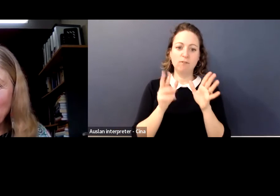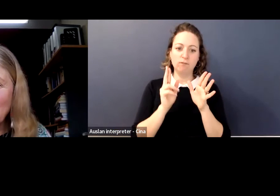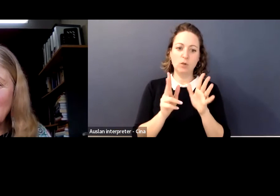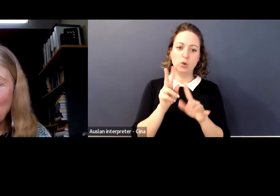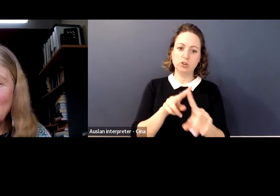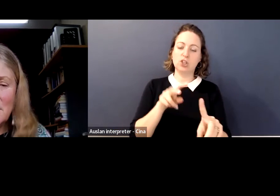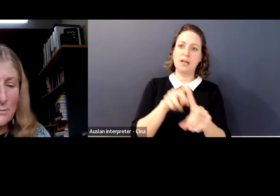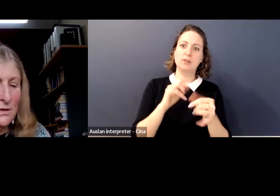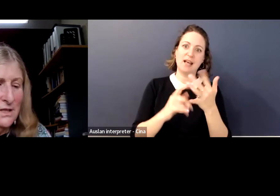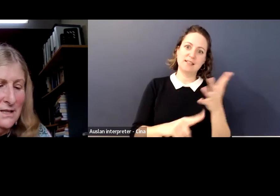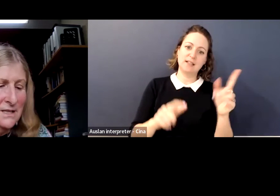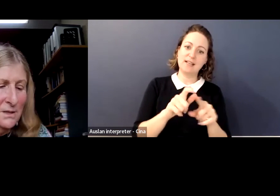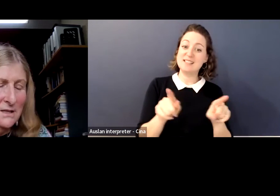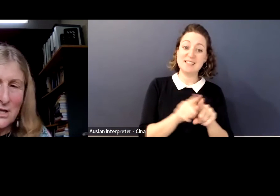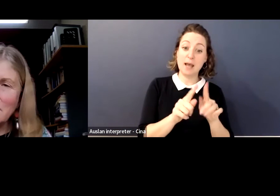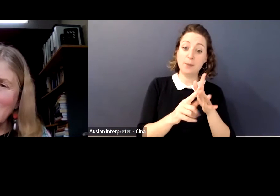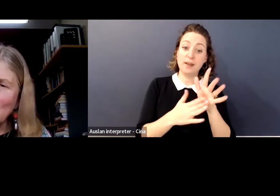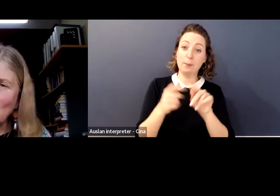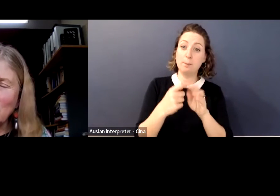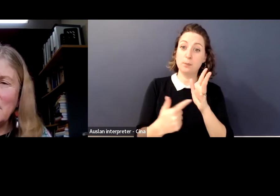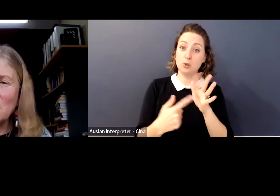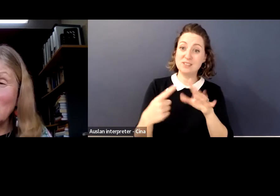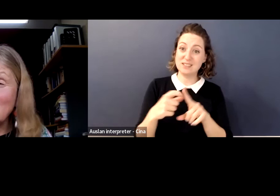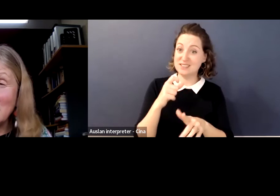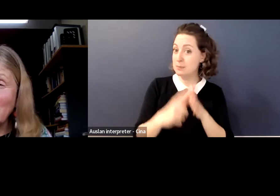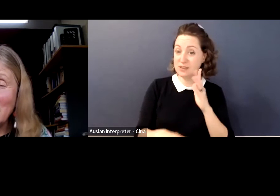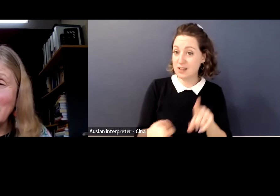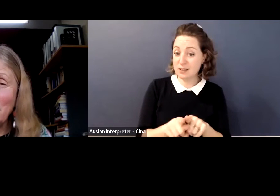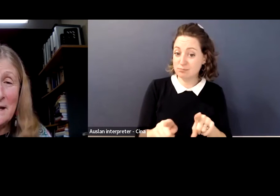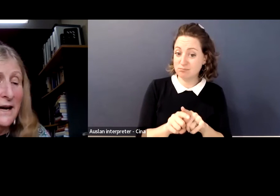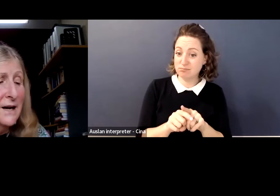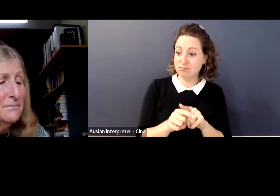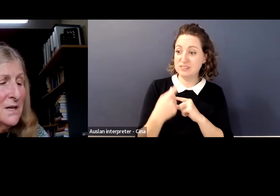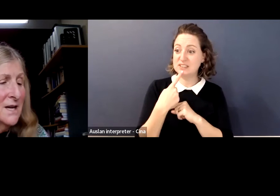for imputed disability. There has been at times some talk about just using something like a PATR